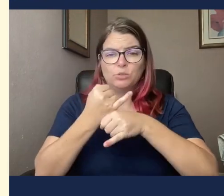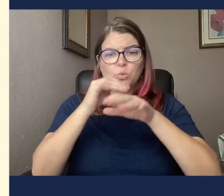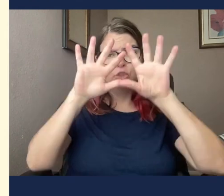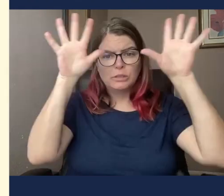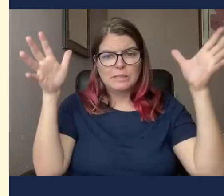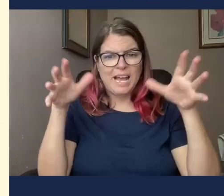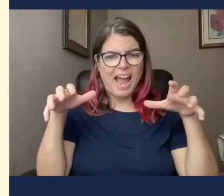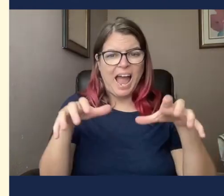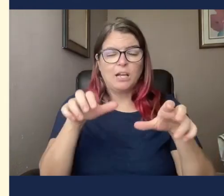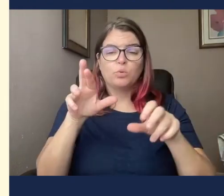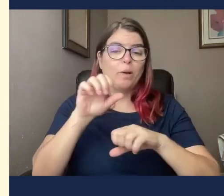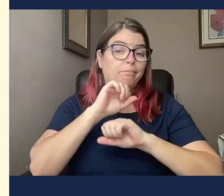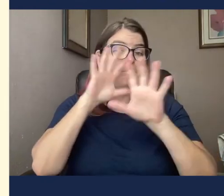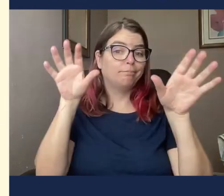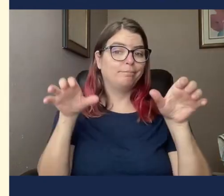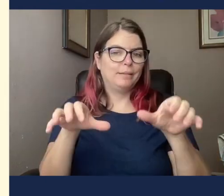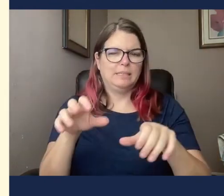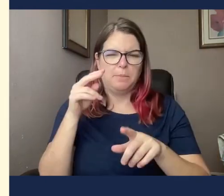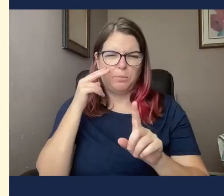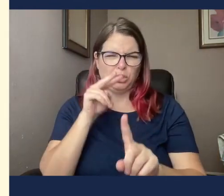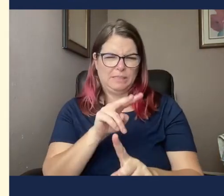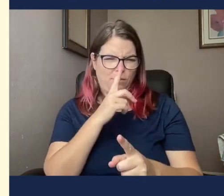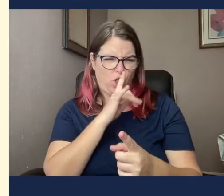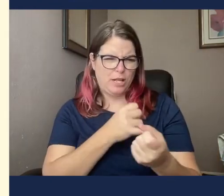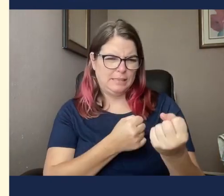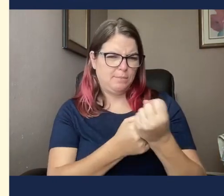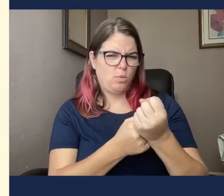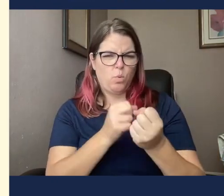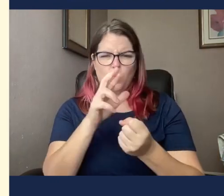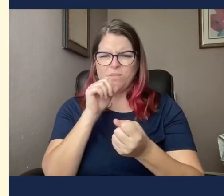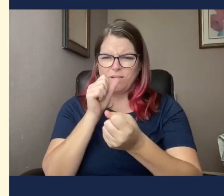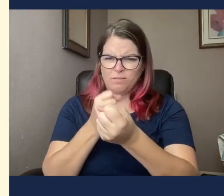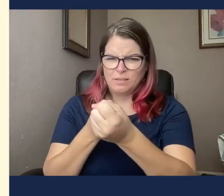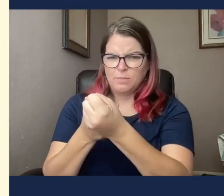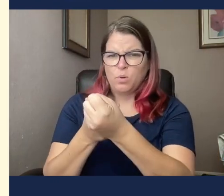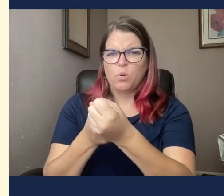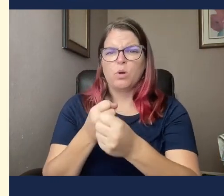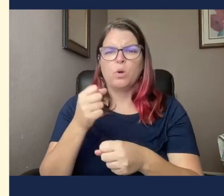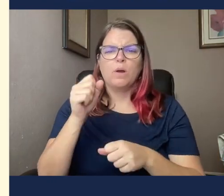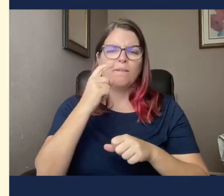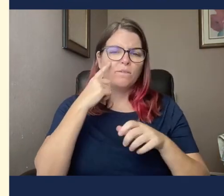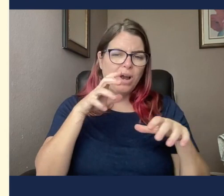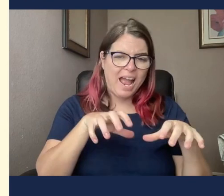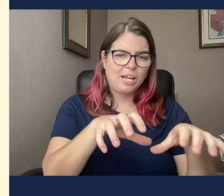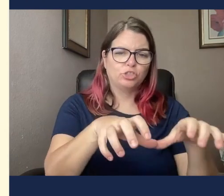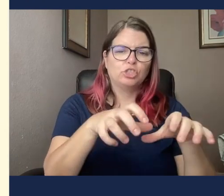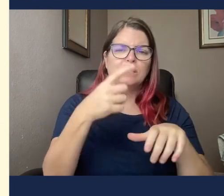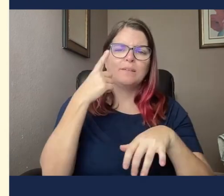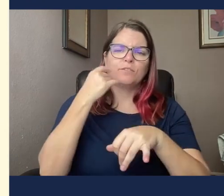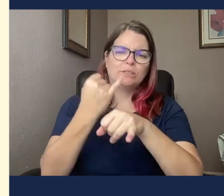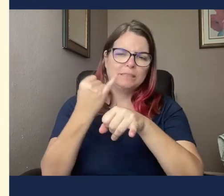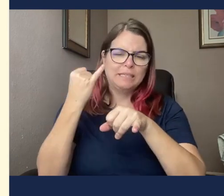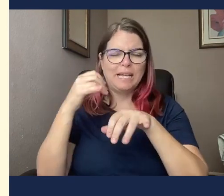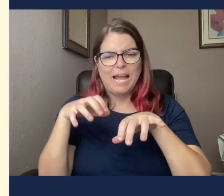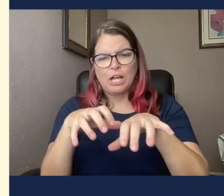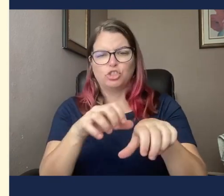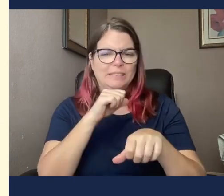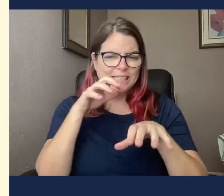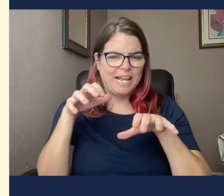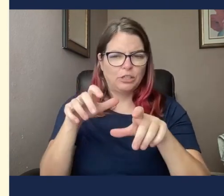administration. And then of course eventually hire a full-time director of Muslim life if you don't already have